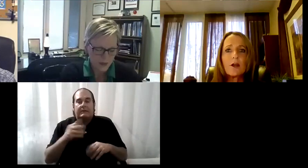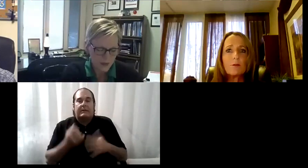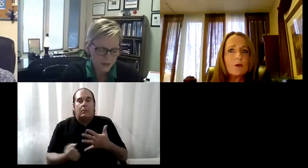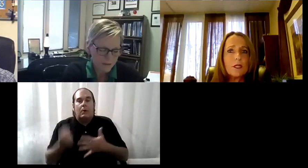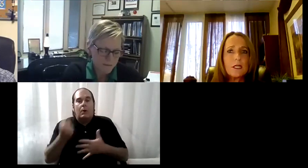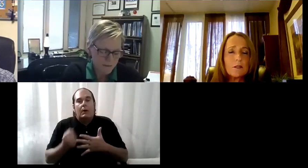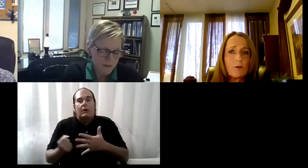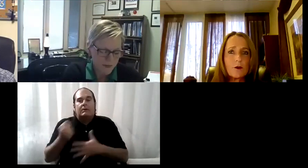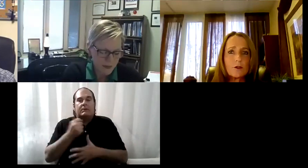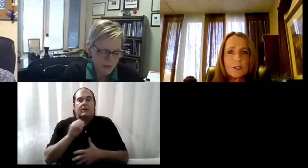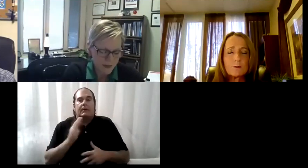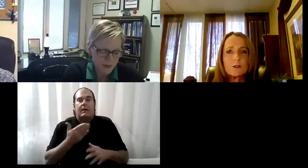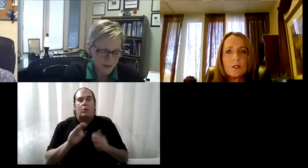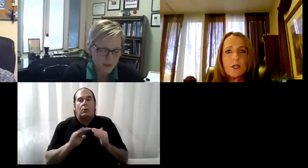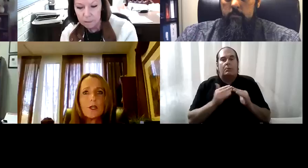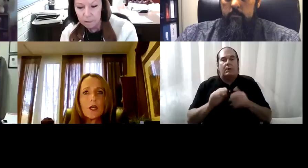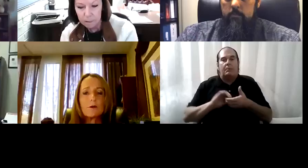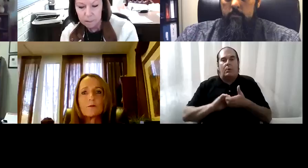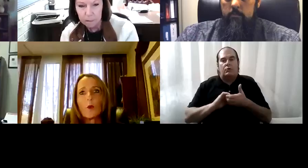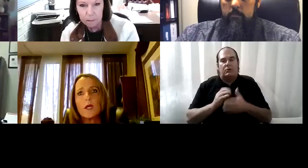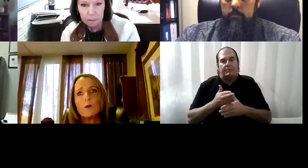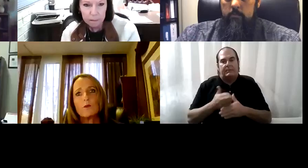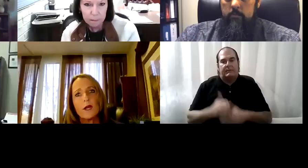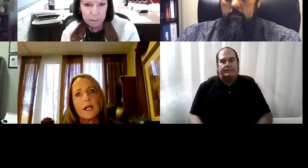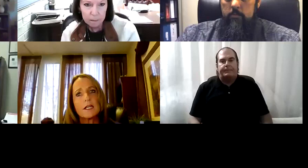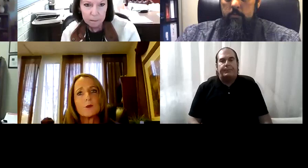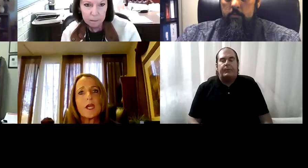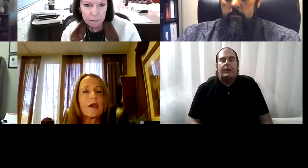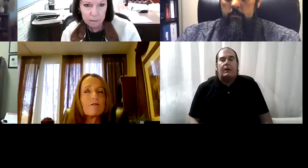our community partnerships, you know, we recognize that we have